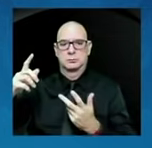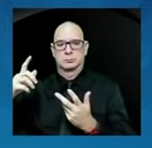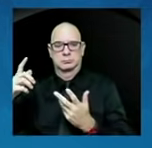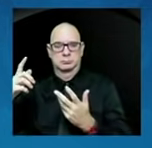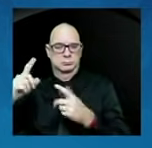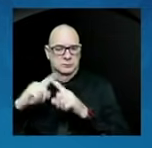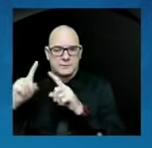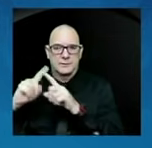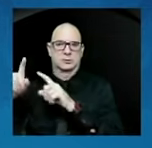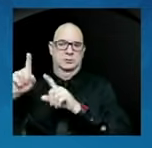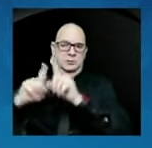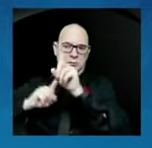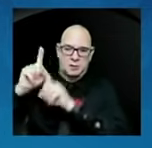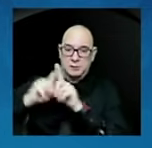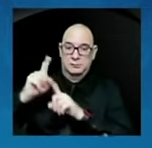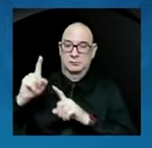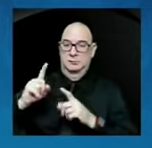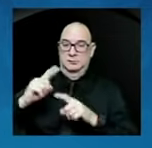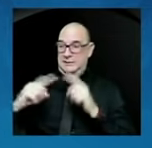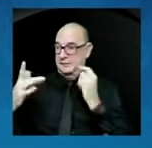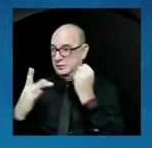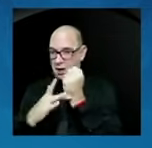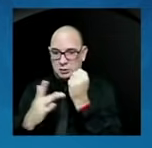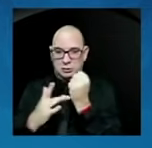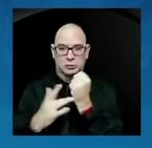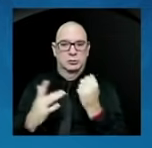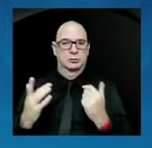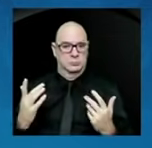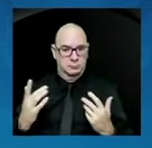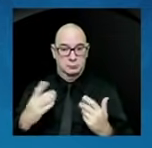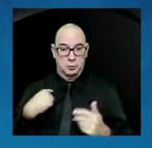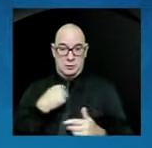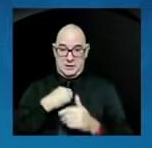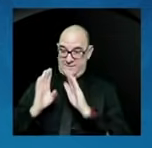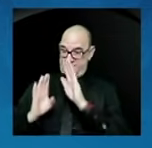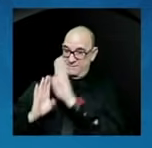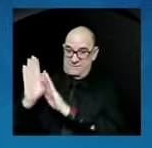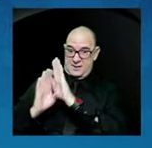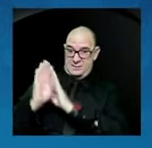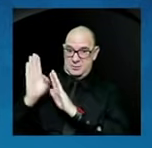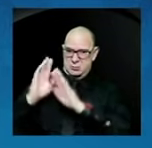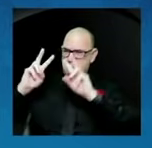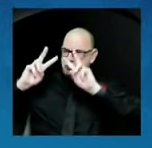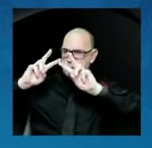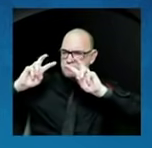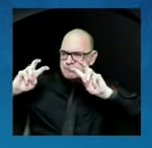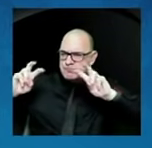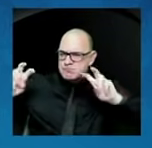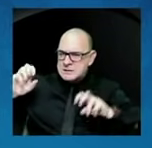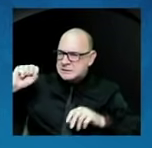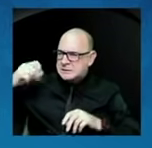ANDthWITHED THE BURSTS OF NEW STARS.